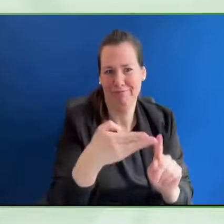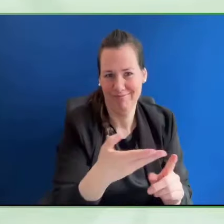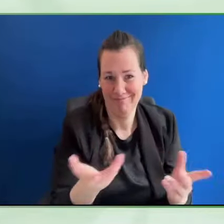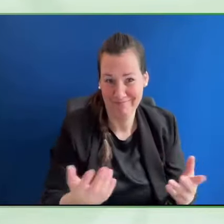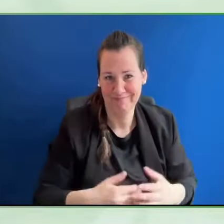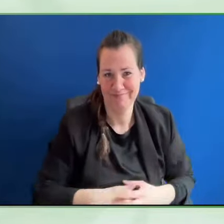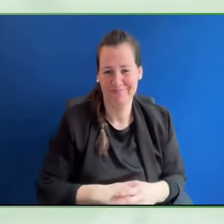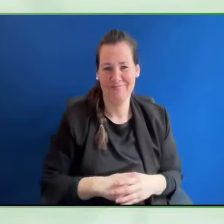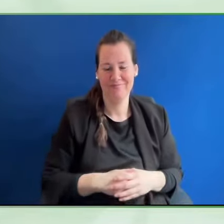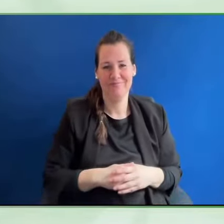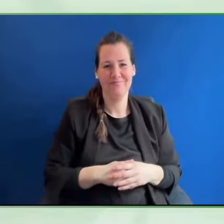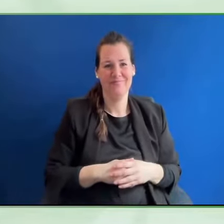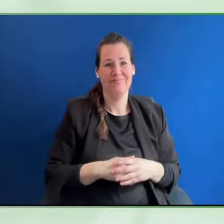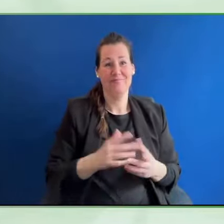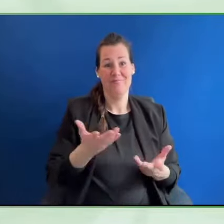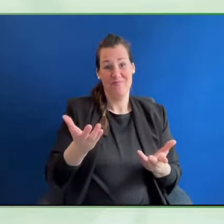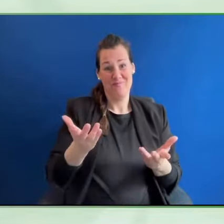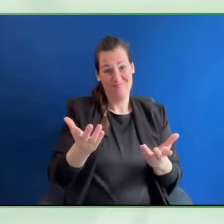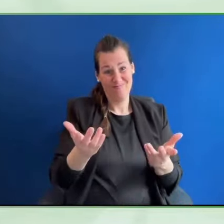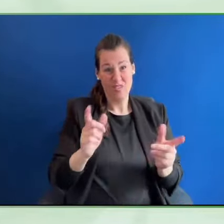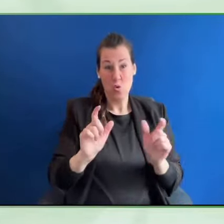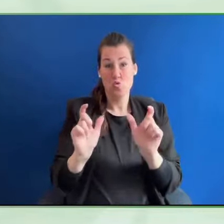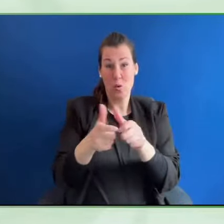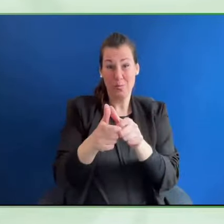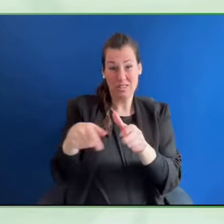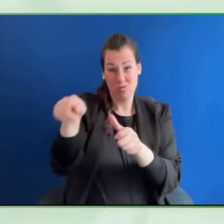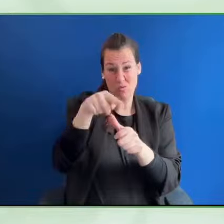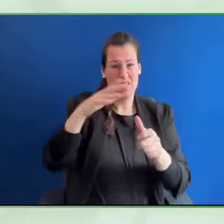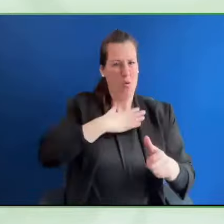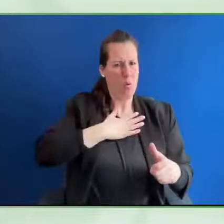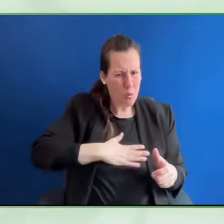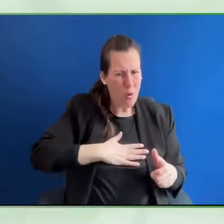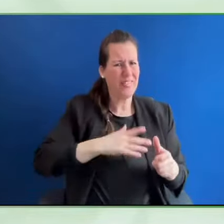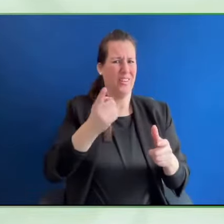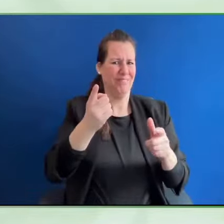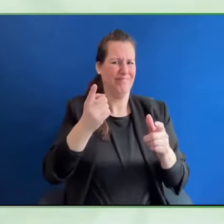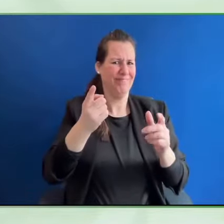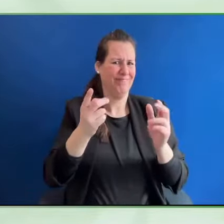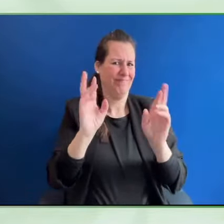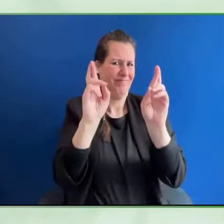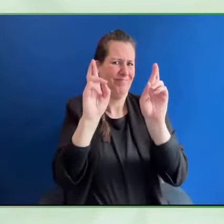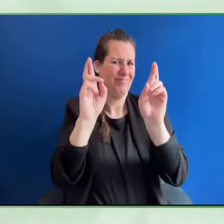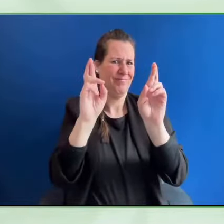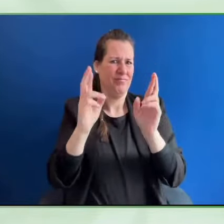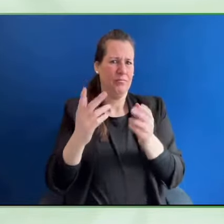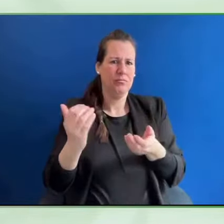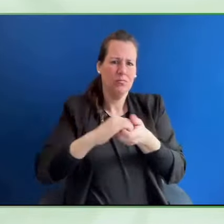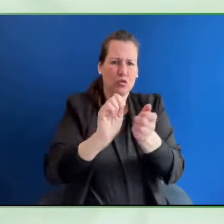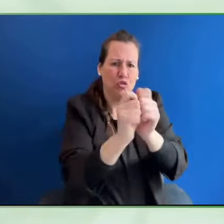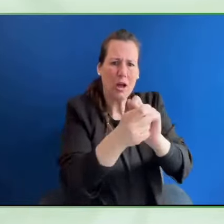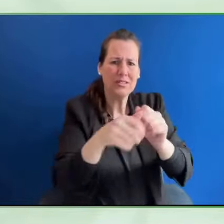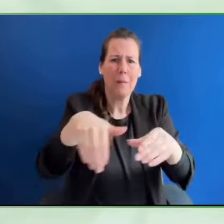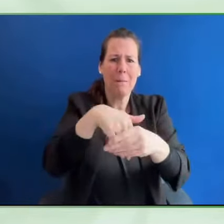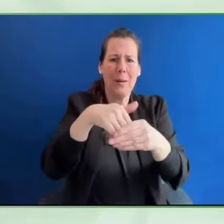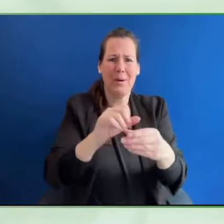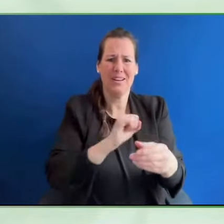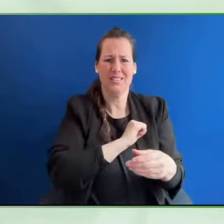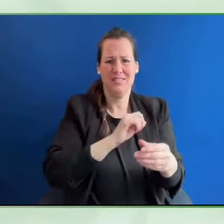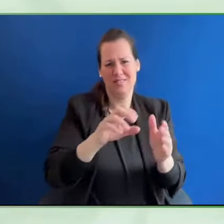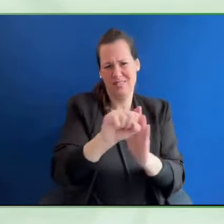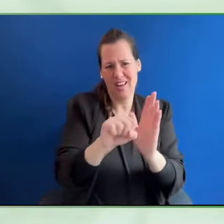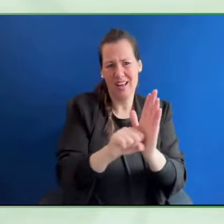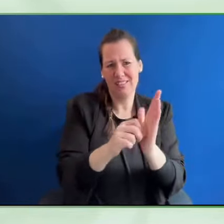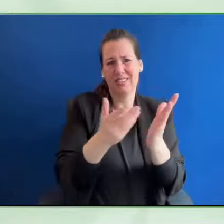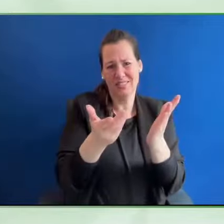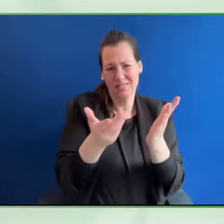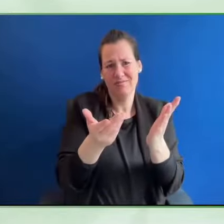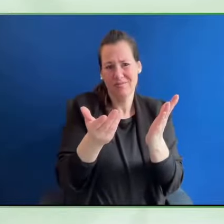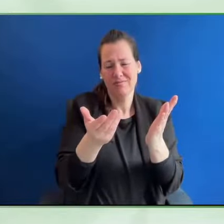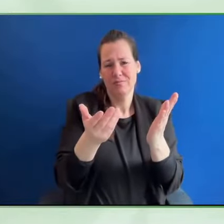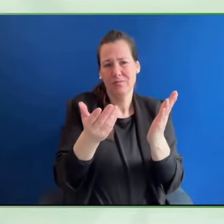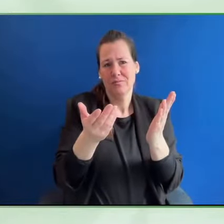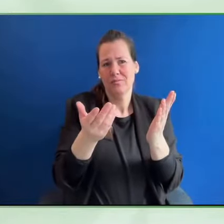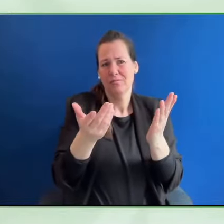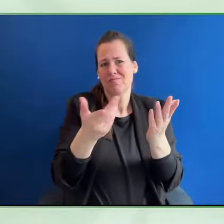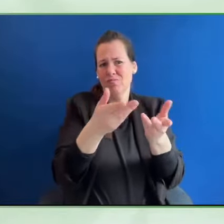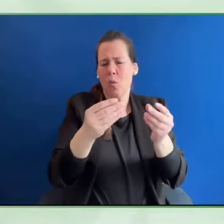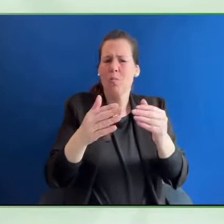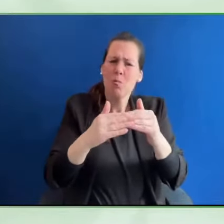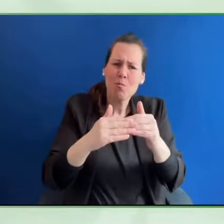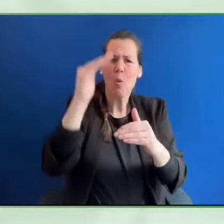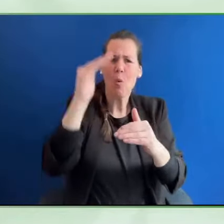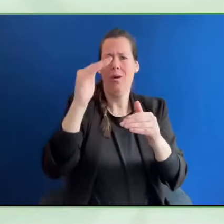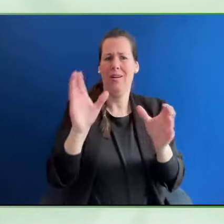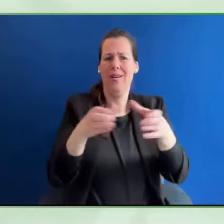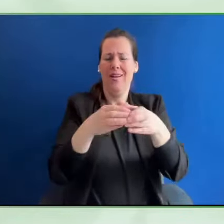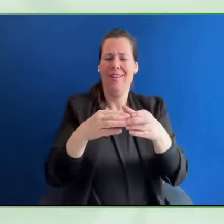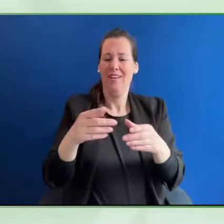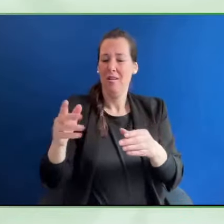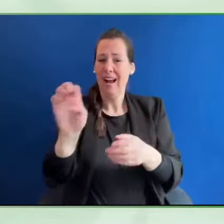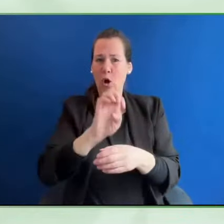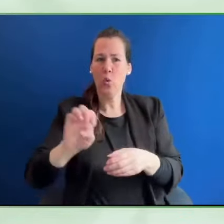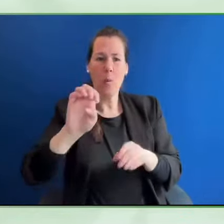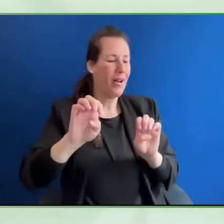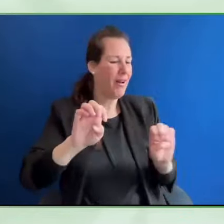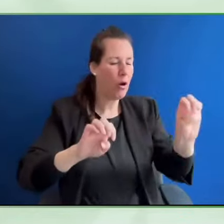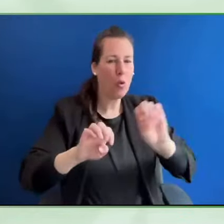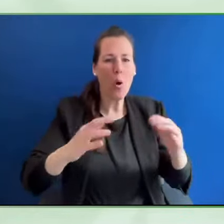We have a conference in May on effectively transforming support for people with mental